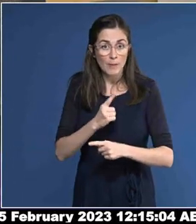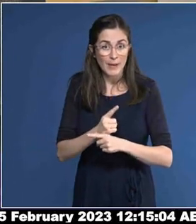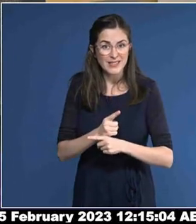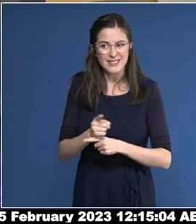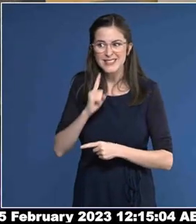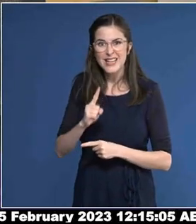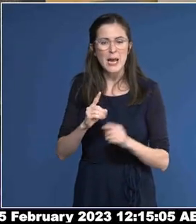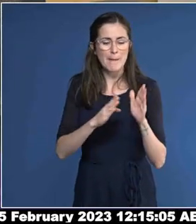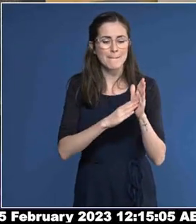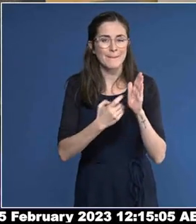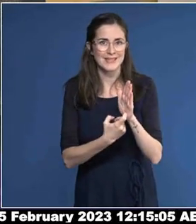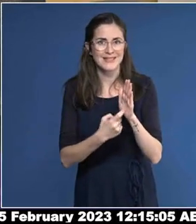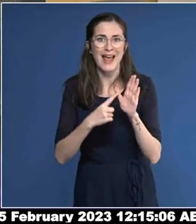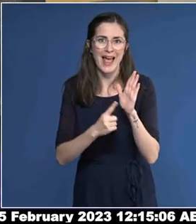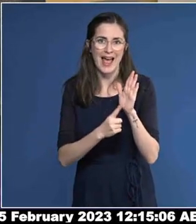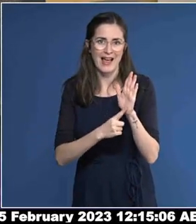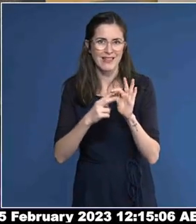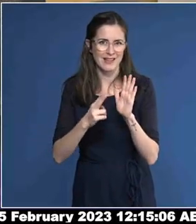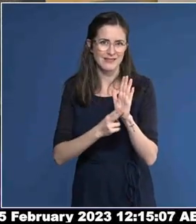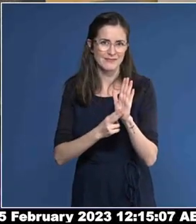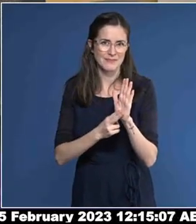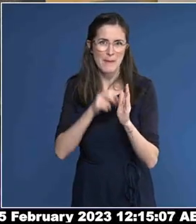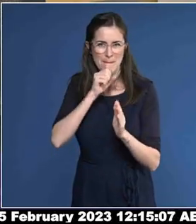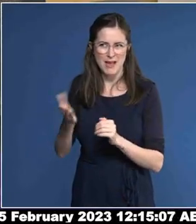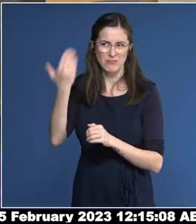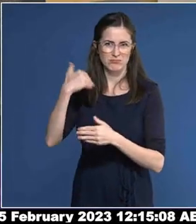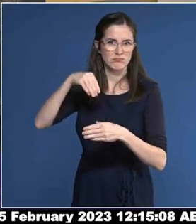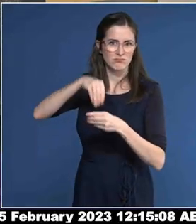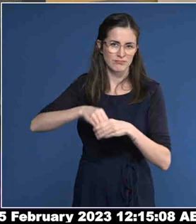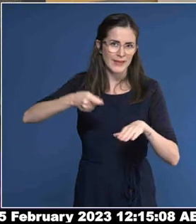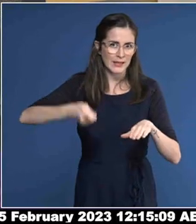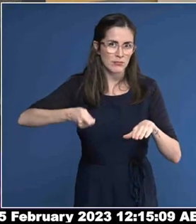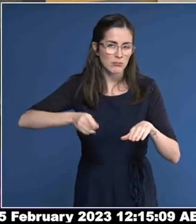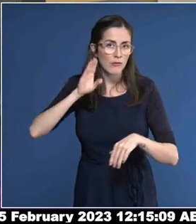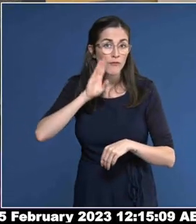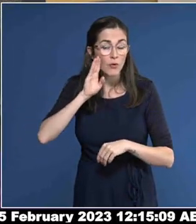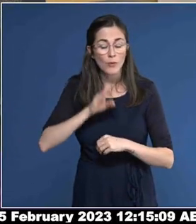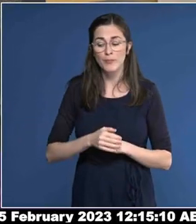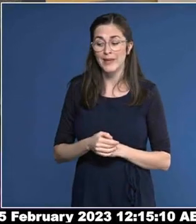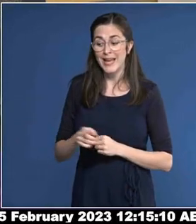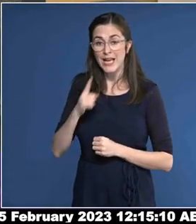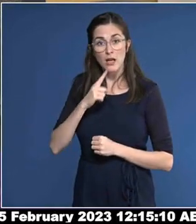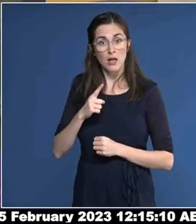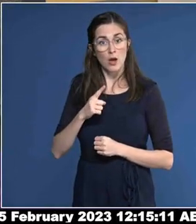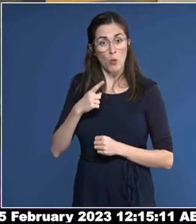evidence at the hearing, said that the object of growth was not strictly for profit